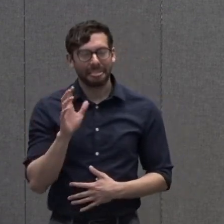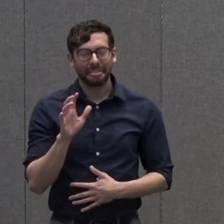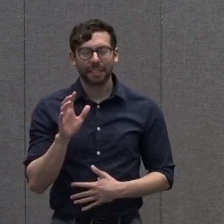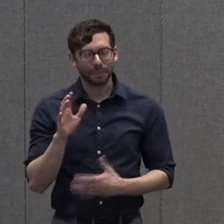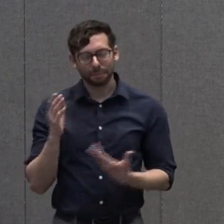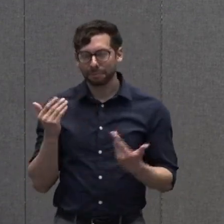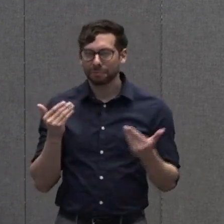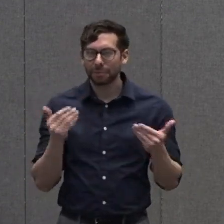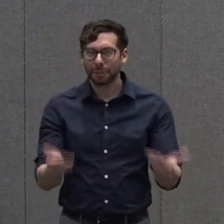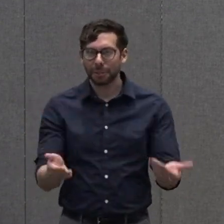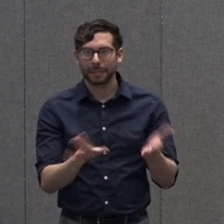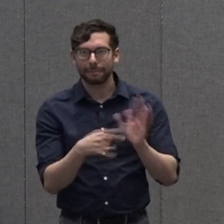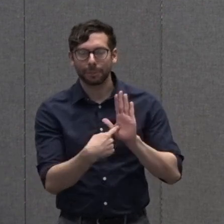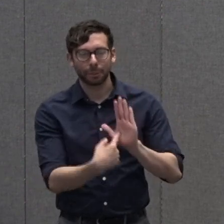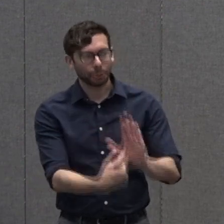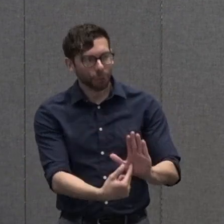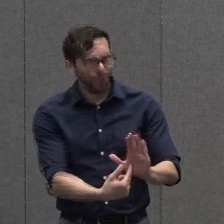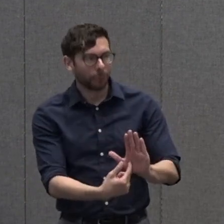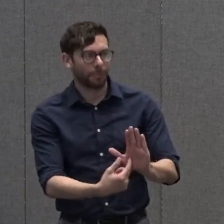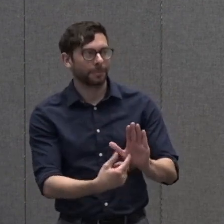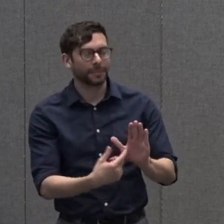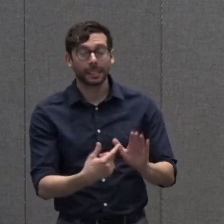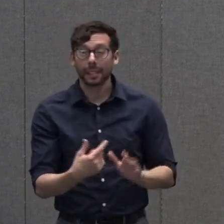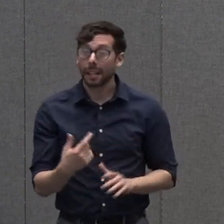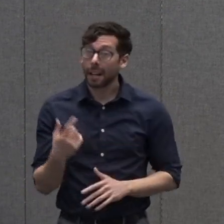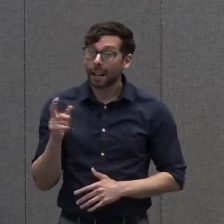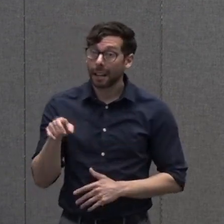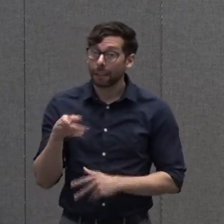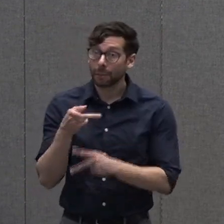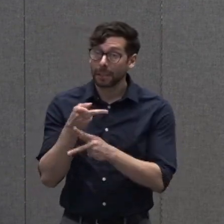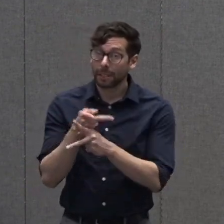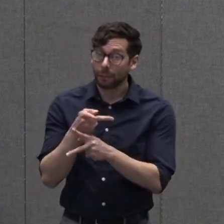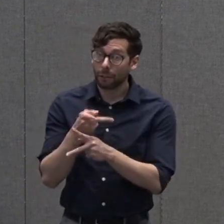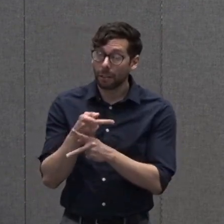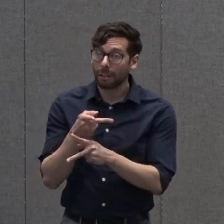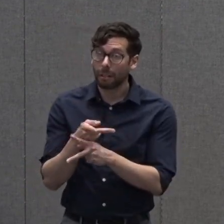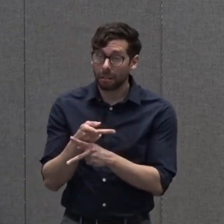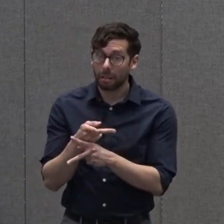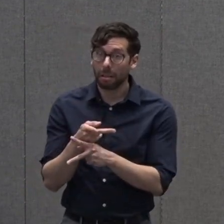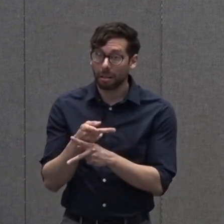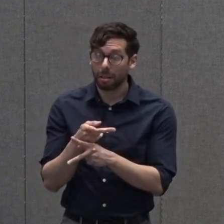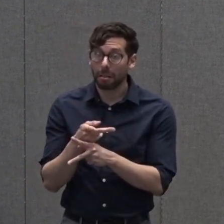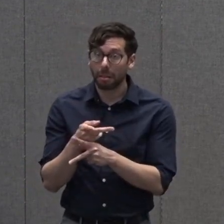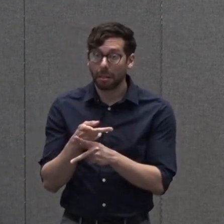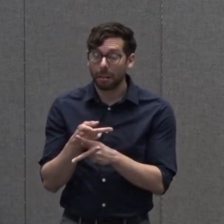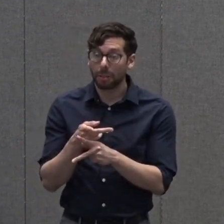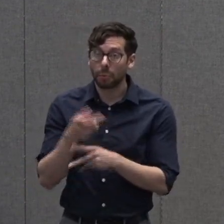while we tell them about it. Now, I have to be careful with her, like I would any venomous animal.